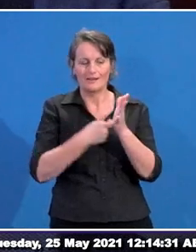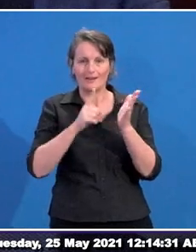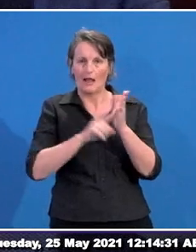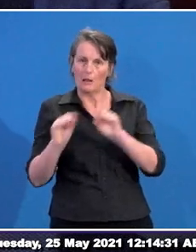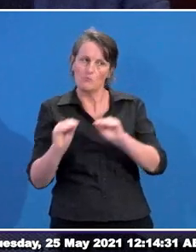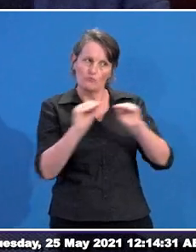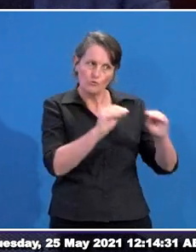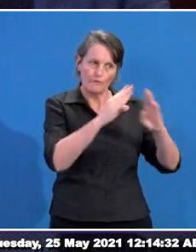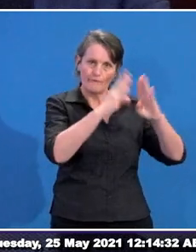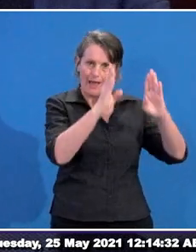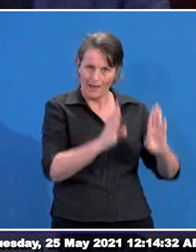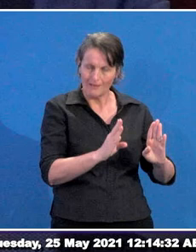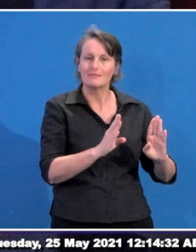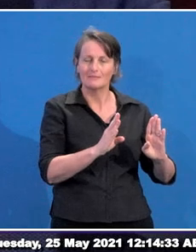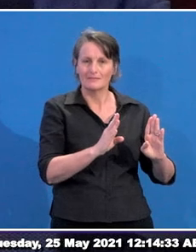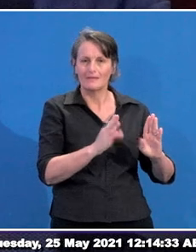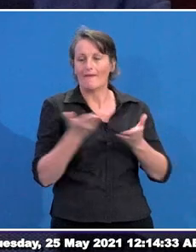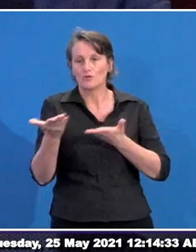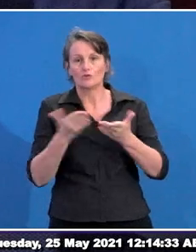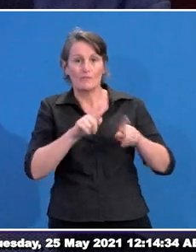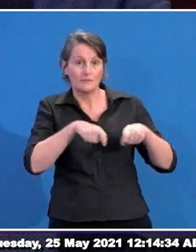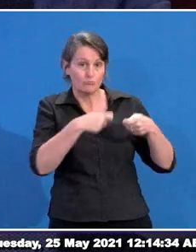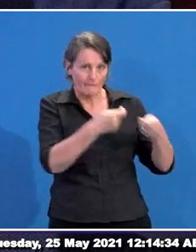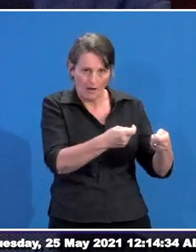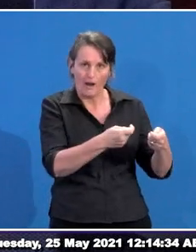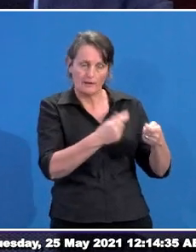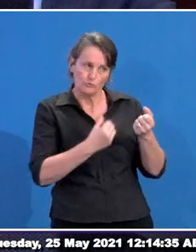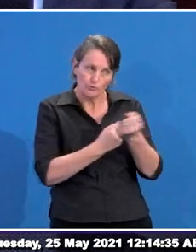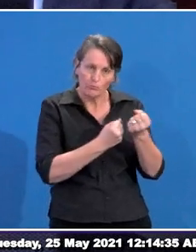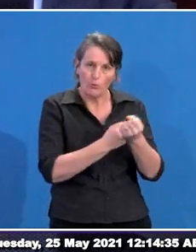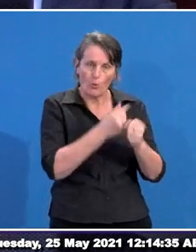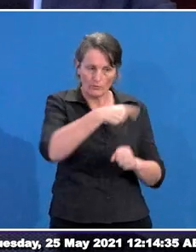property operated by a service provider in New South Wales? That's right.